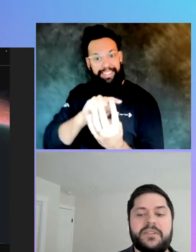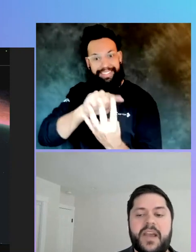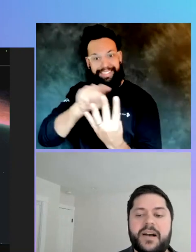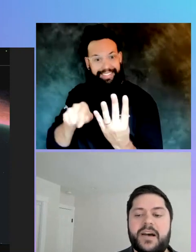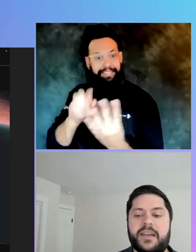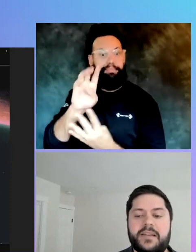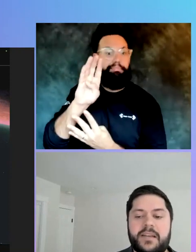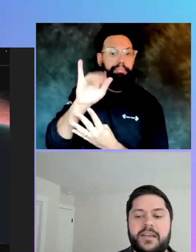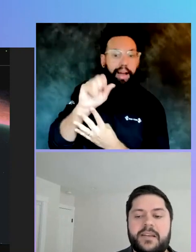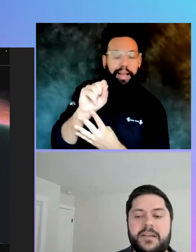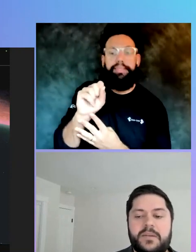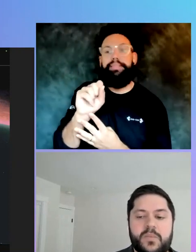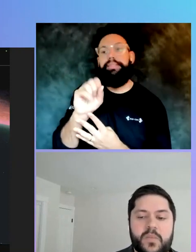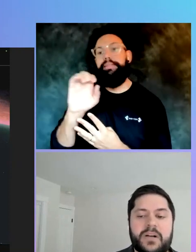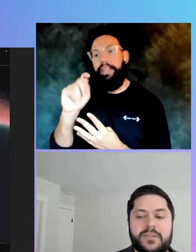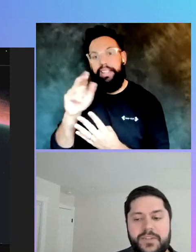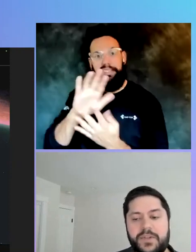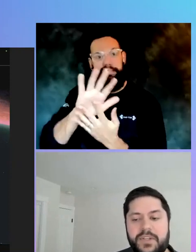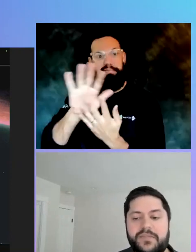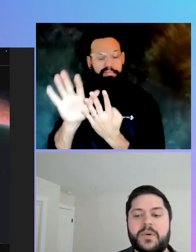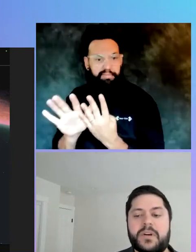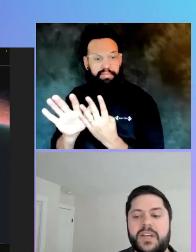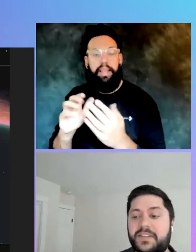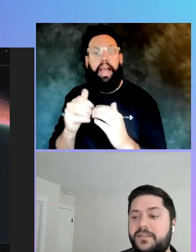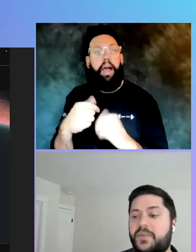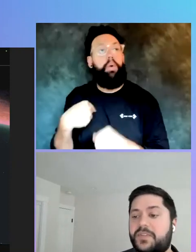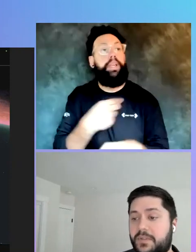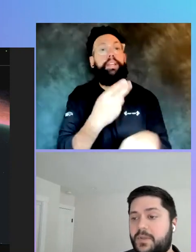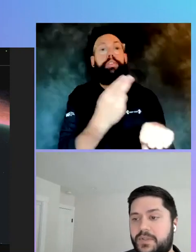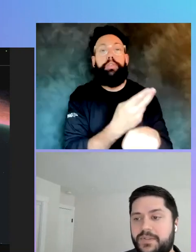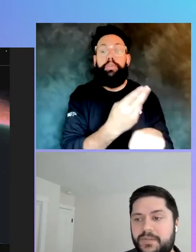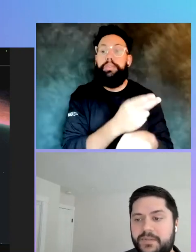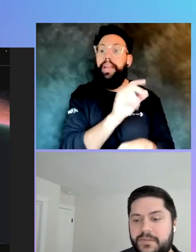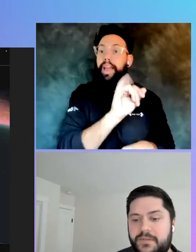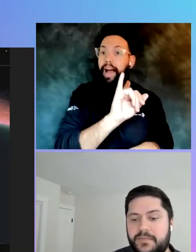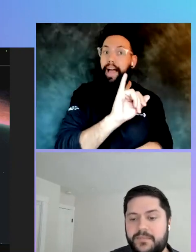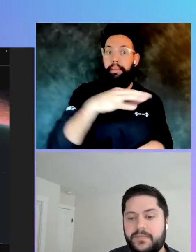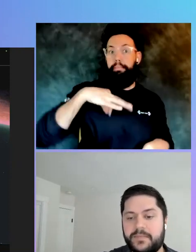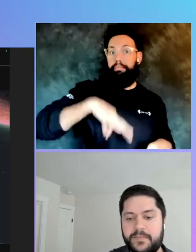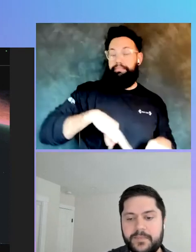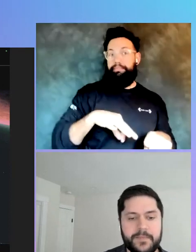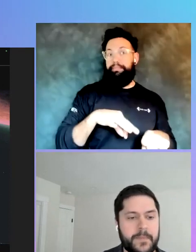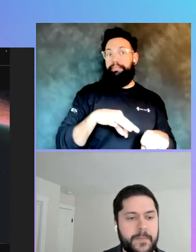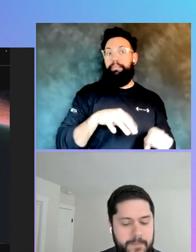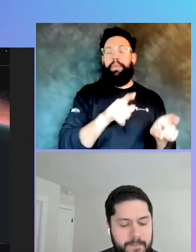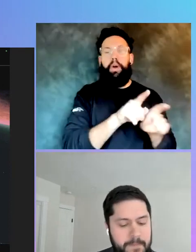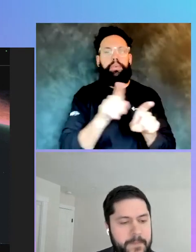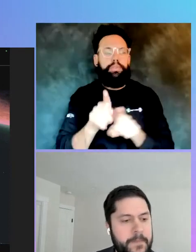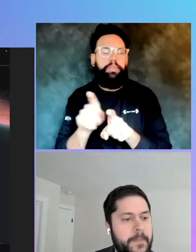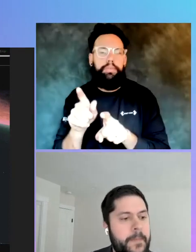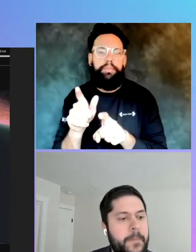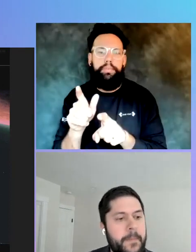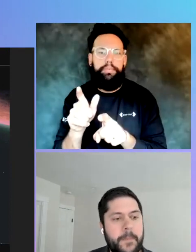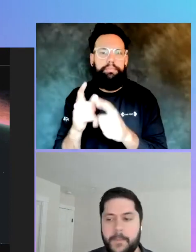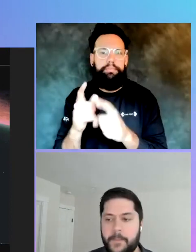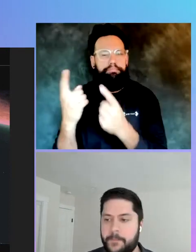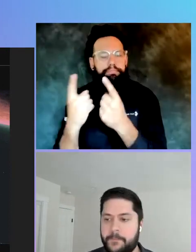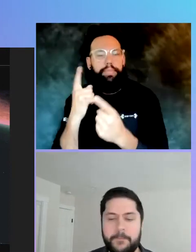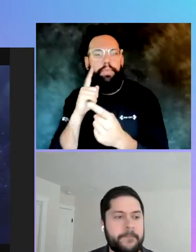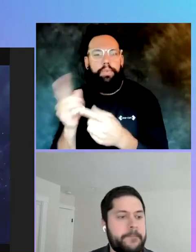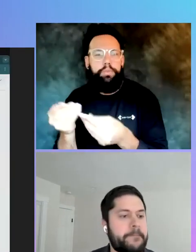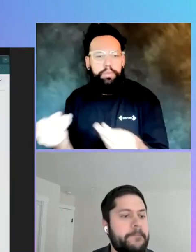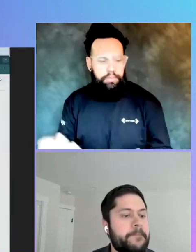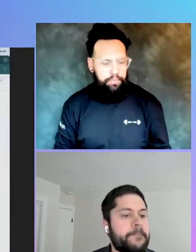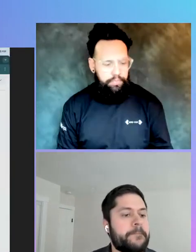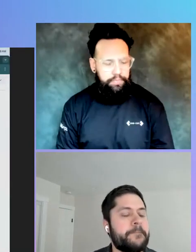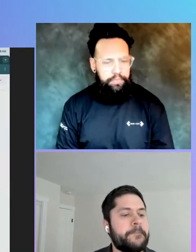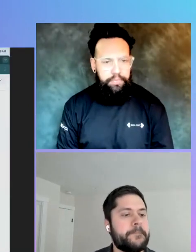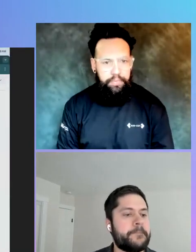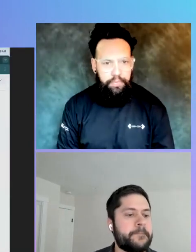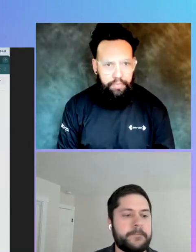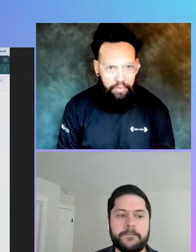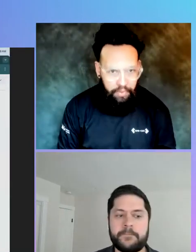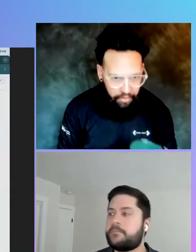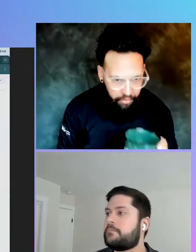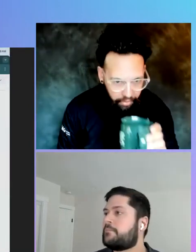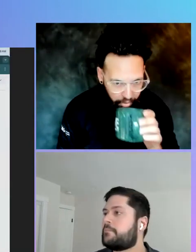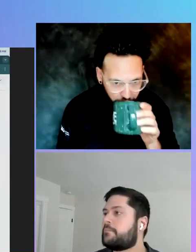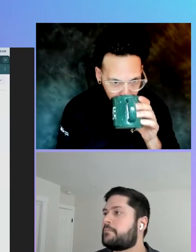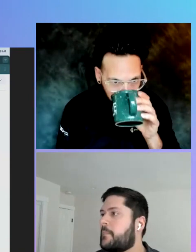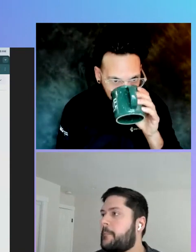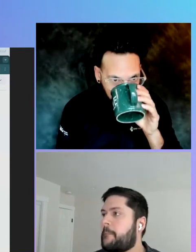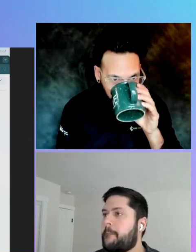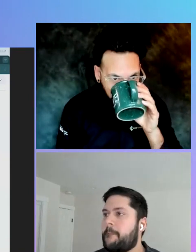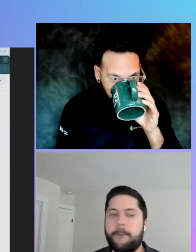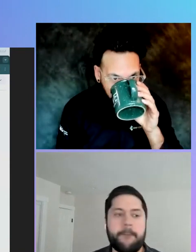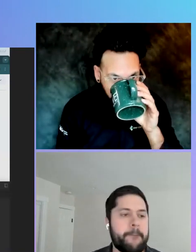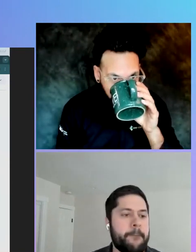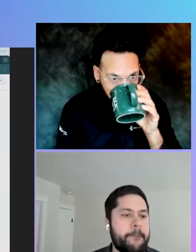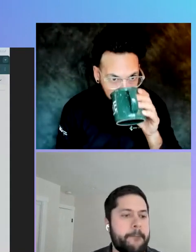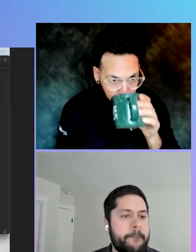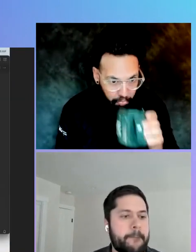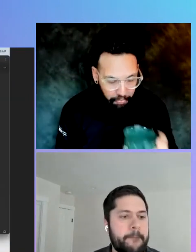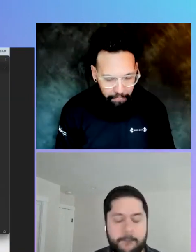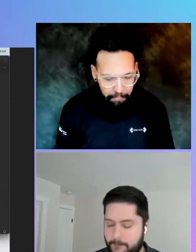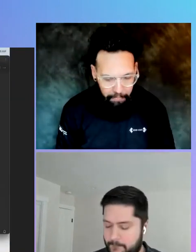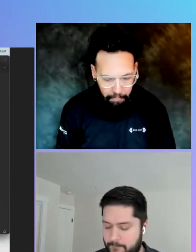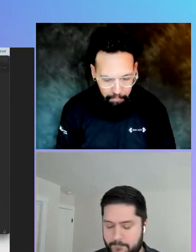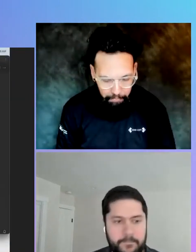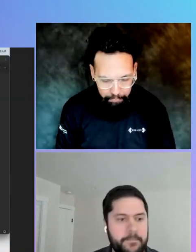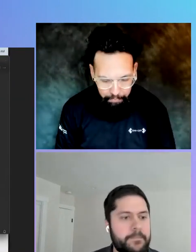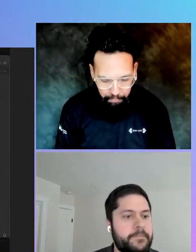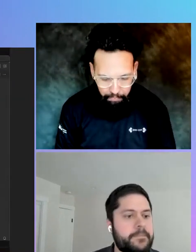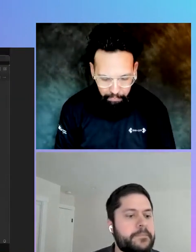potential of AI. While searching